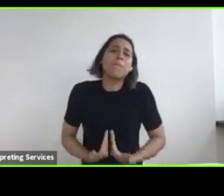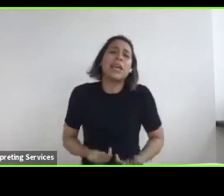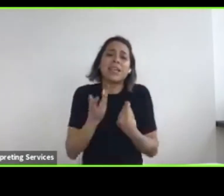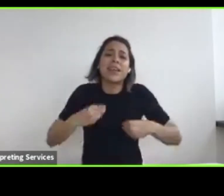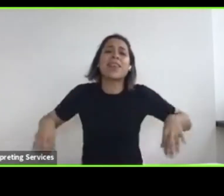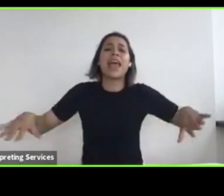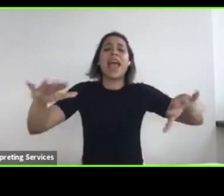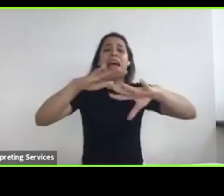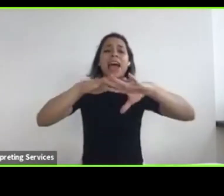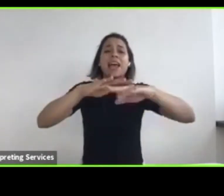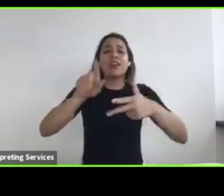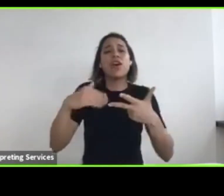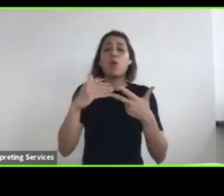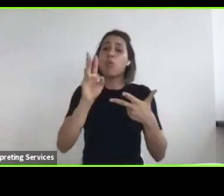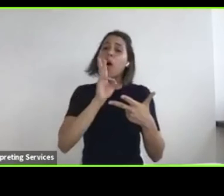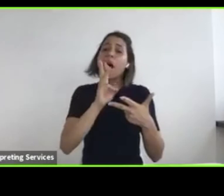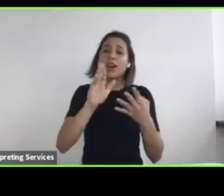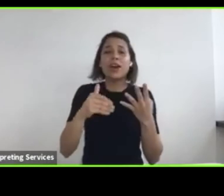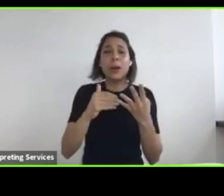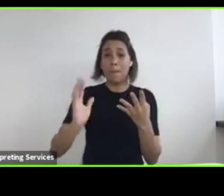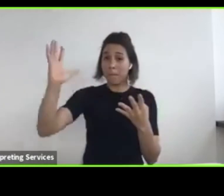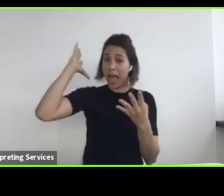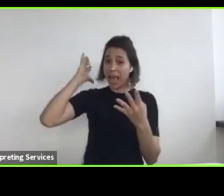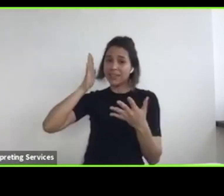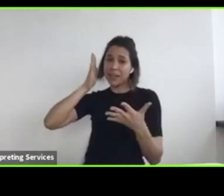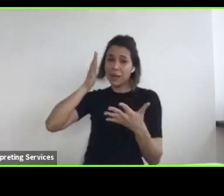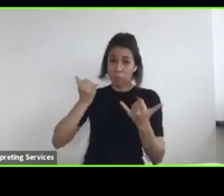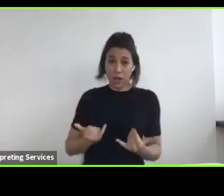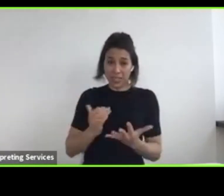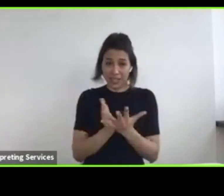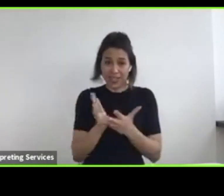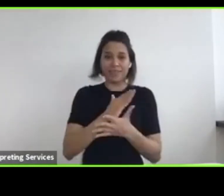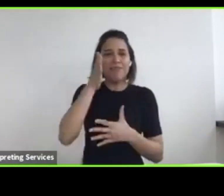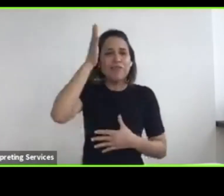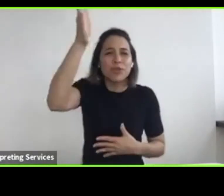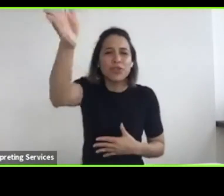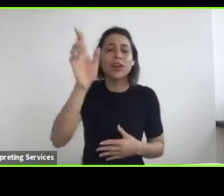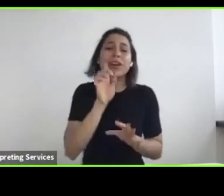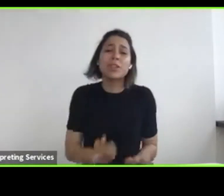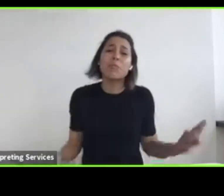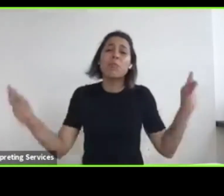AND FUTURE. IT IS IMPORTANT TO NOTE THAT THIS IS NOT THE FIRST TIME IN THIS COUNTRY IT'S IMPORTANT TO NOTE, GROUPS OF PEOPLE HAVE NOT